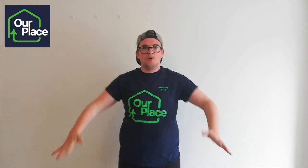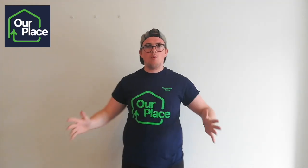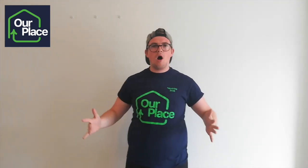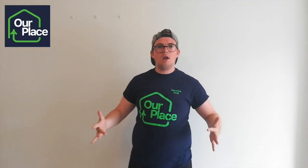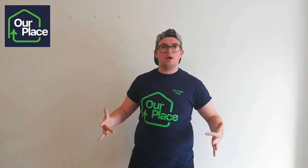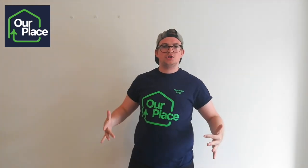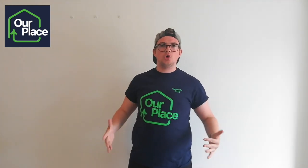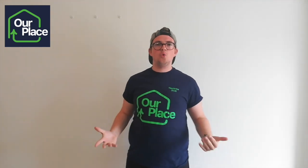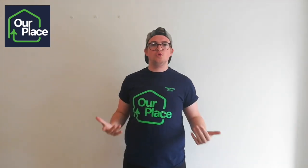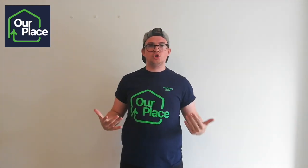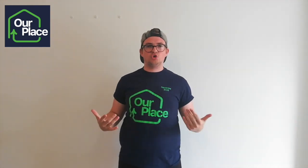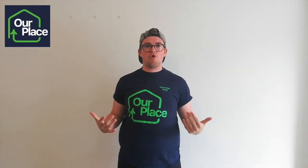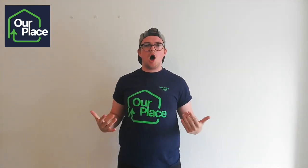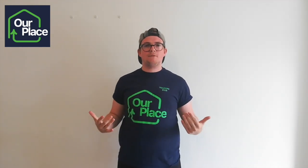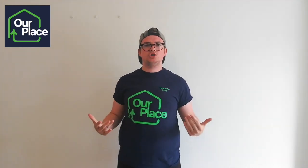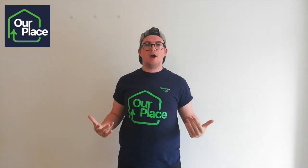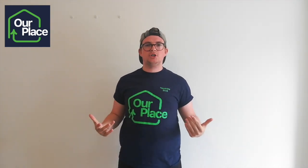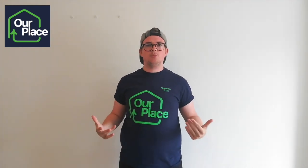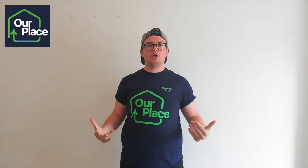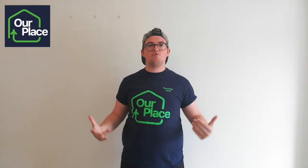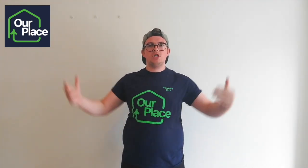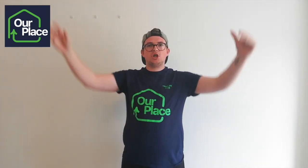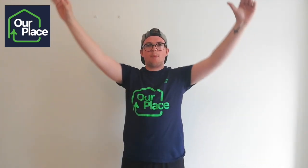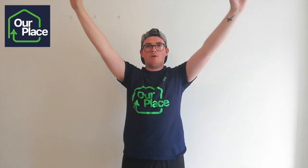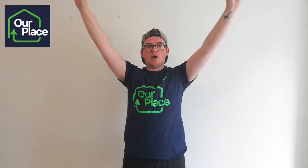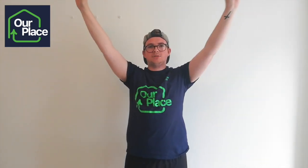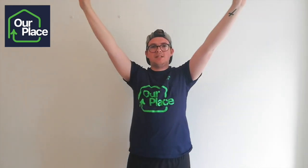what I like to call the giraffe stretch so we're gonna reach our arms in the air